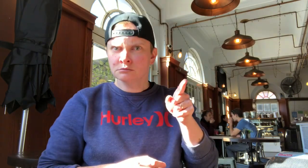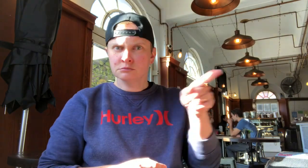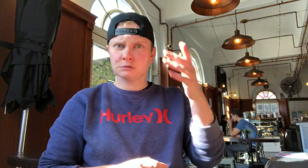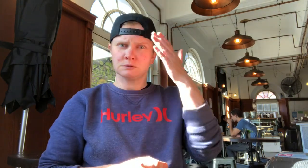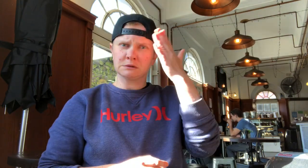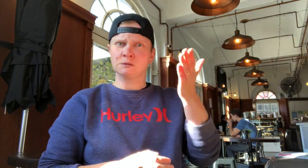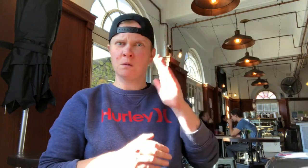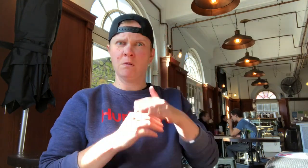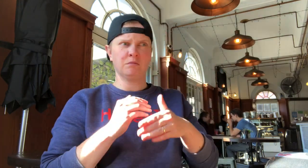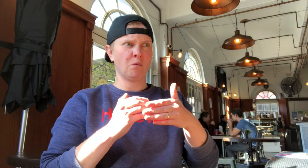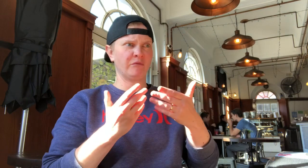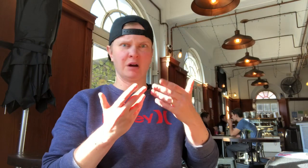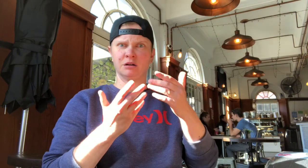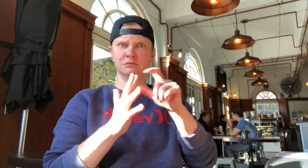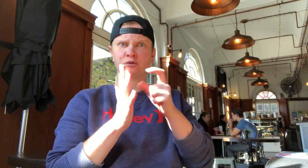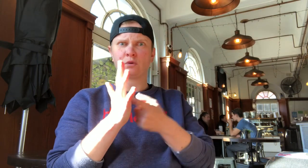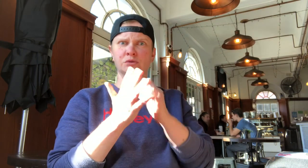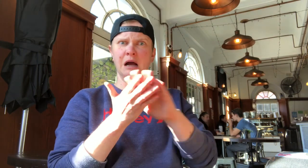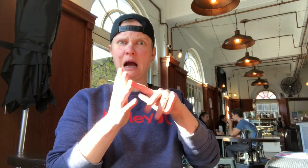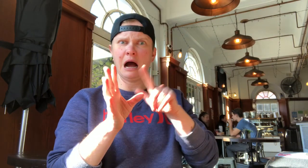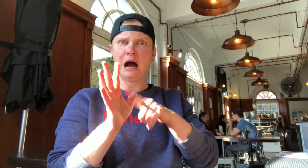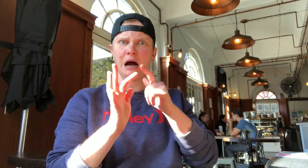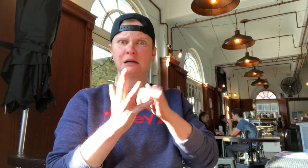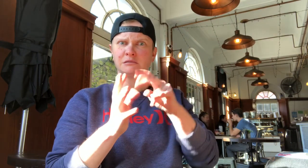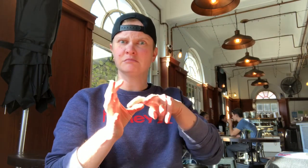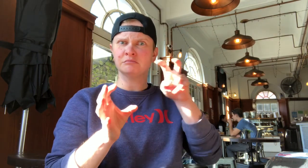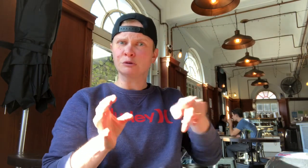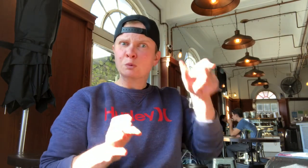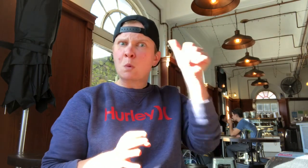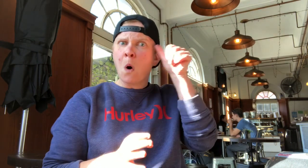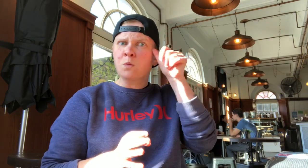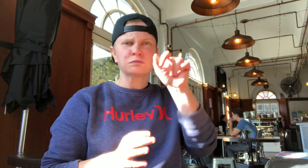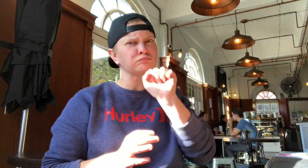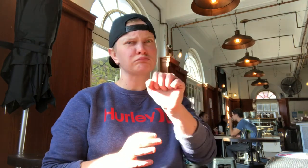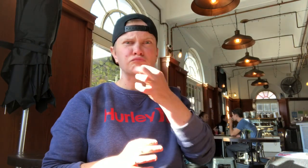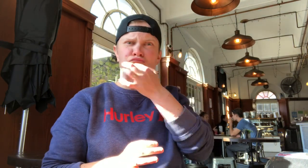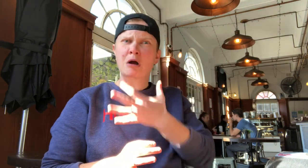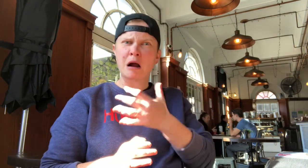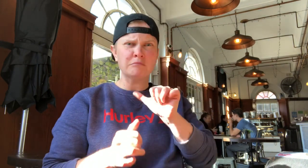She didn't know that Dr Hayes had withdrawn and she knew that it was rare to have endocrinologist